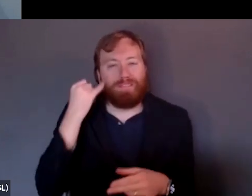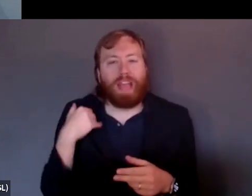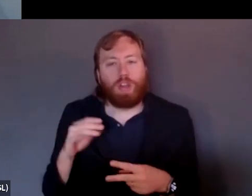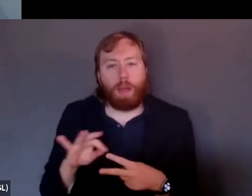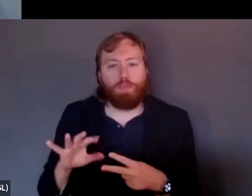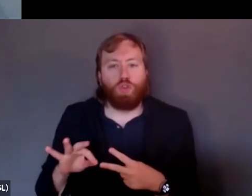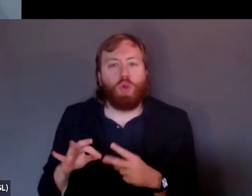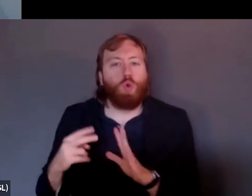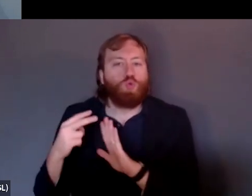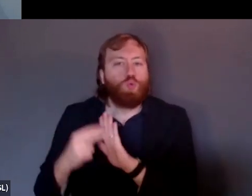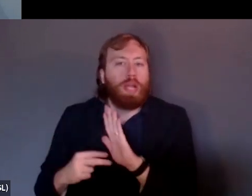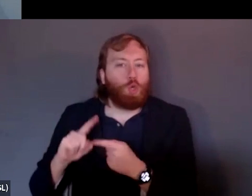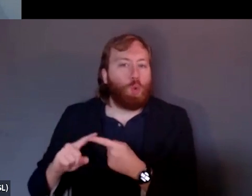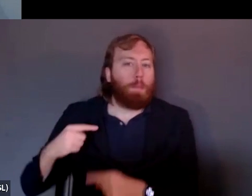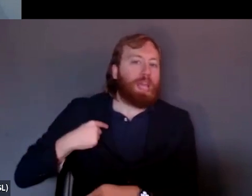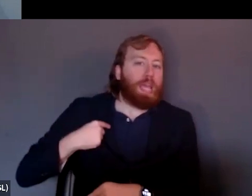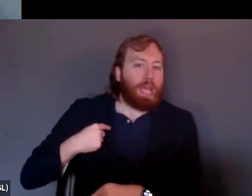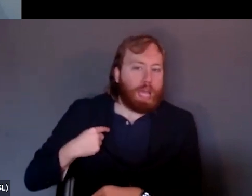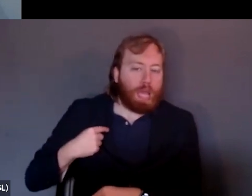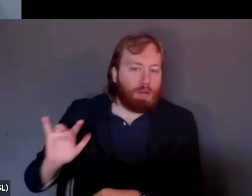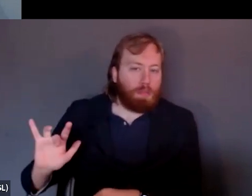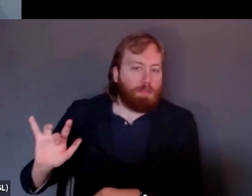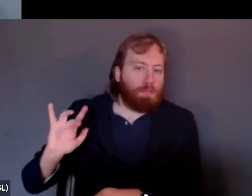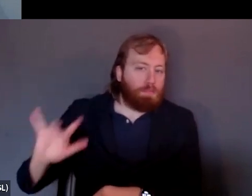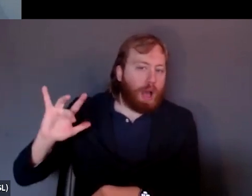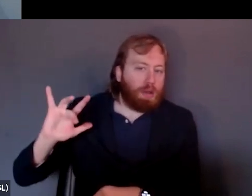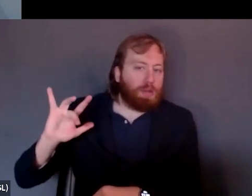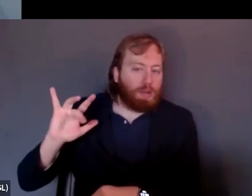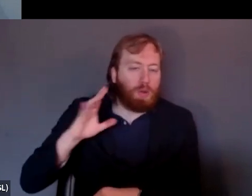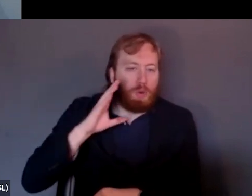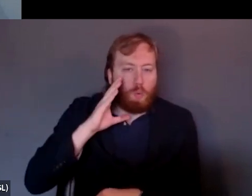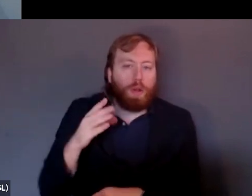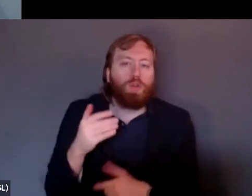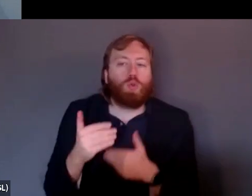that would then go through the entire very detailed list